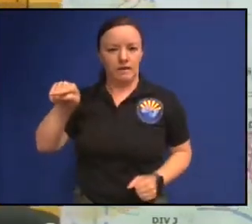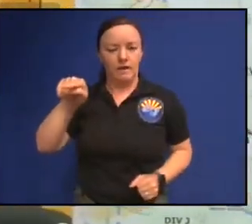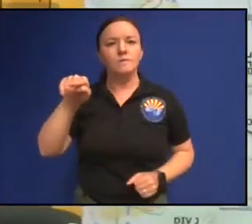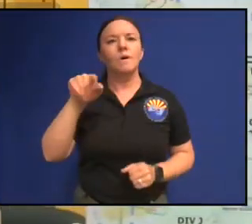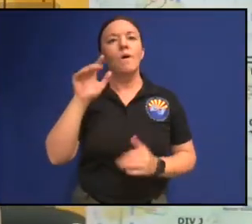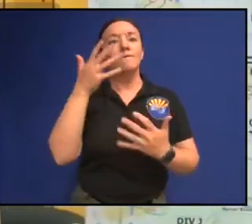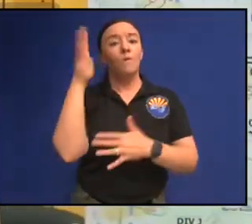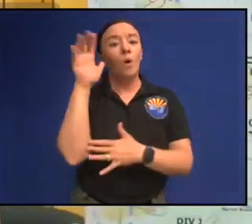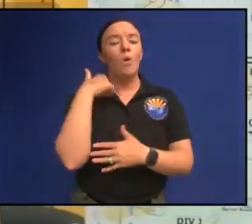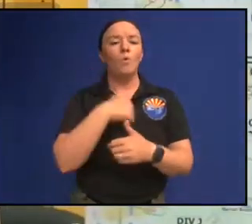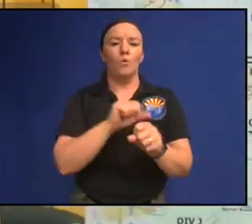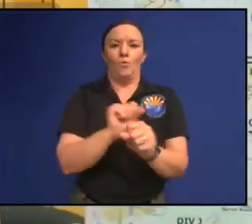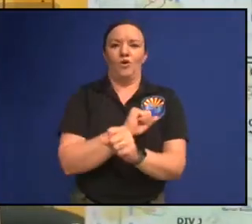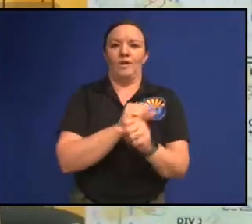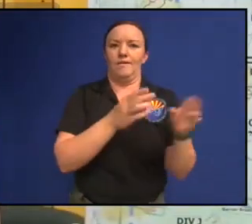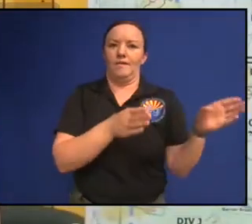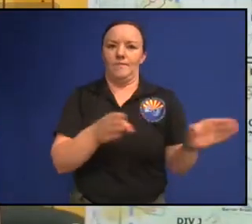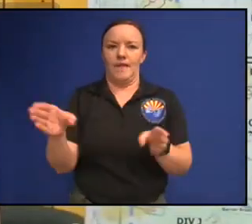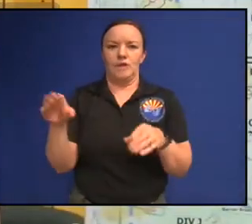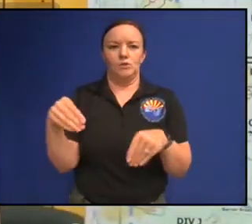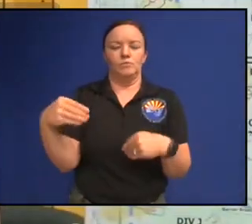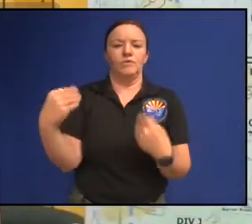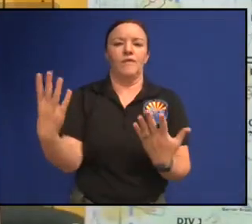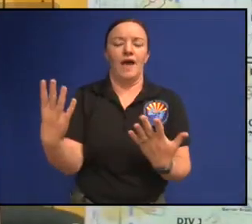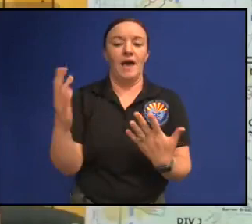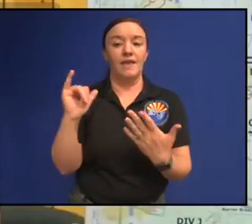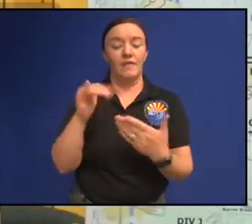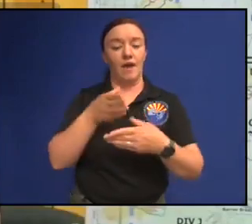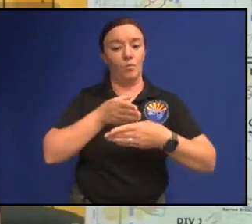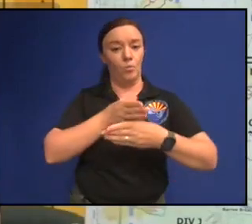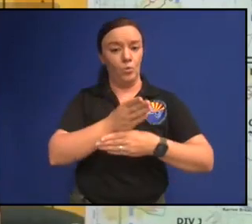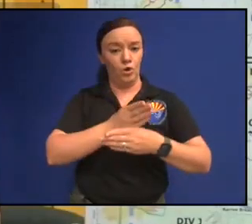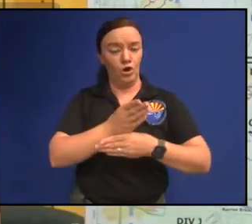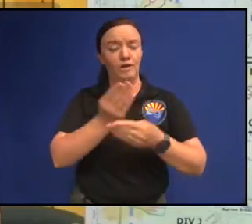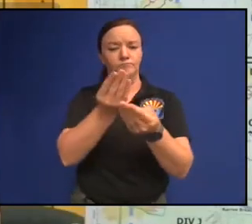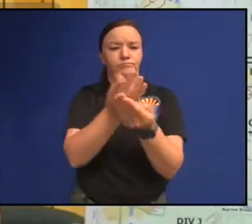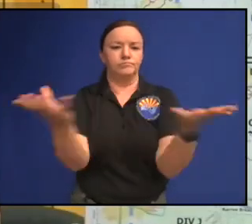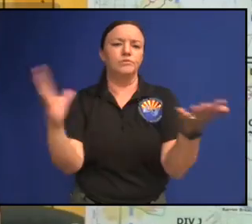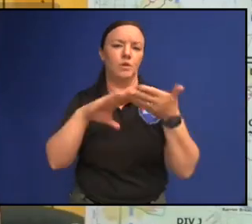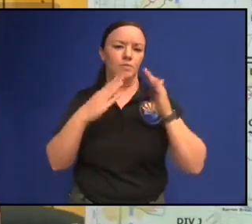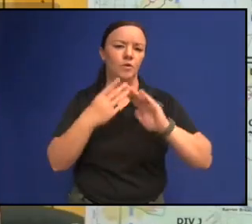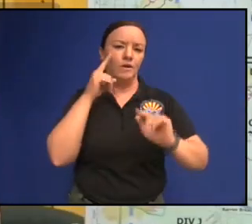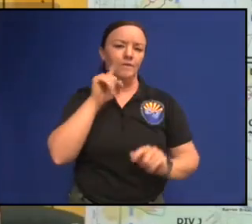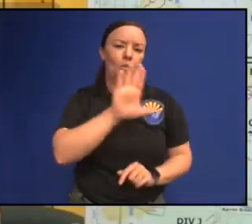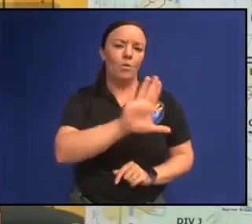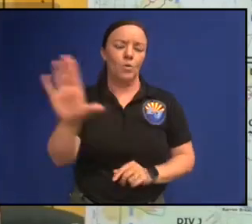DECKS TO THE COMMUNITY FOR COMMUNITY FUEL WOOD. RIGHT NOW THE PRIORITY IS FINISHING THESE CONTAINMENT